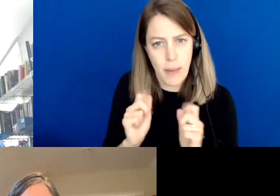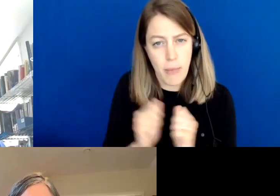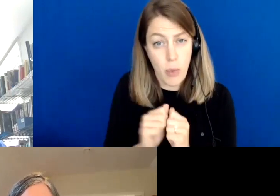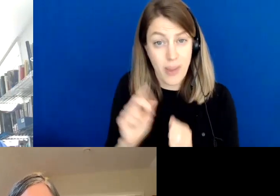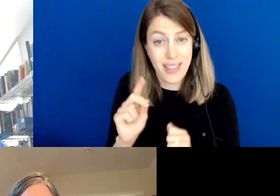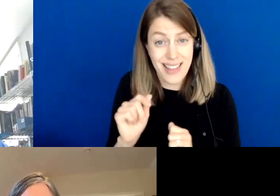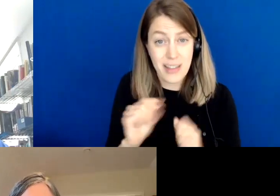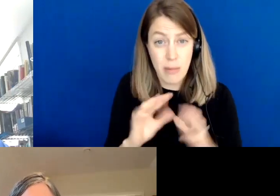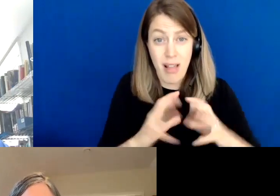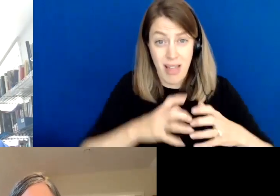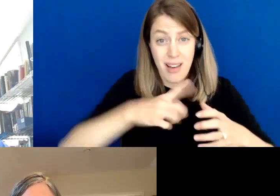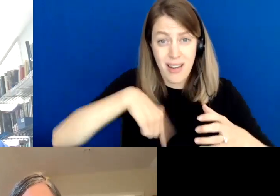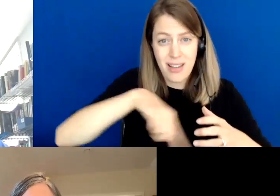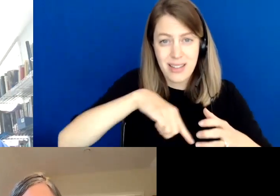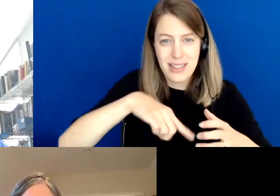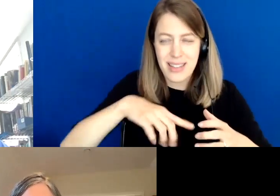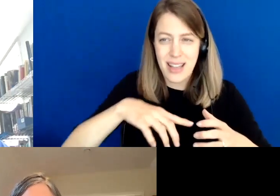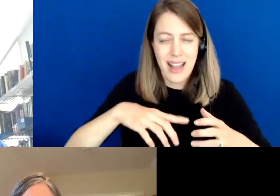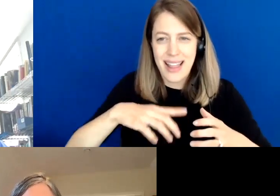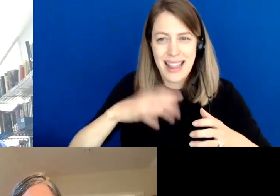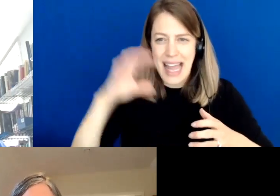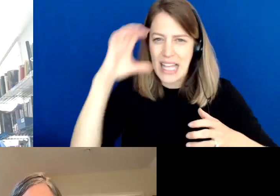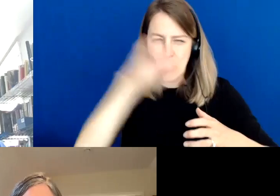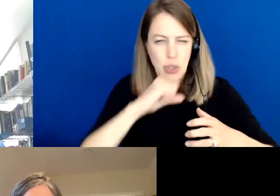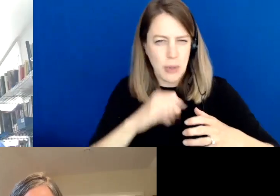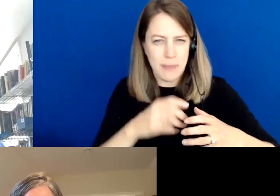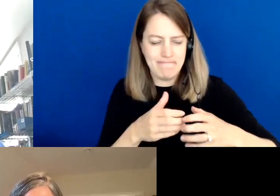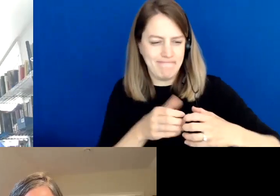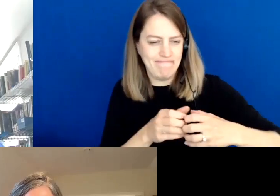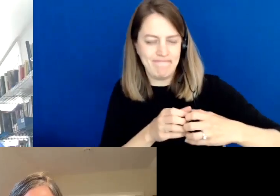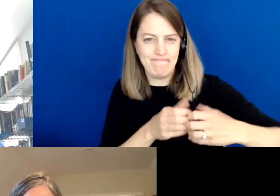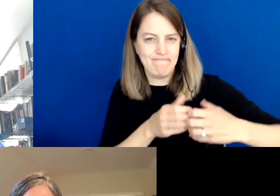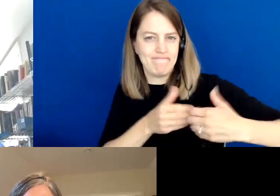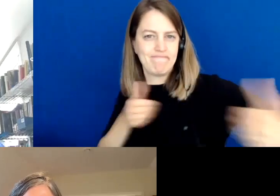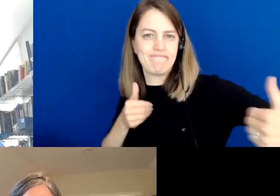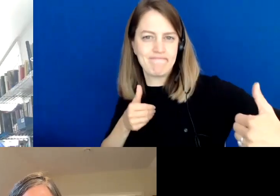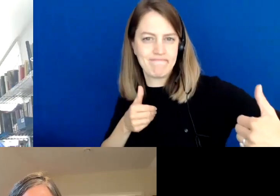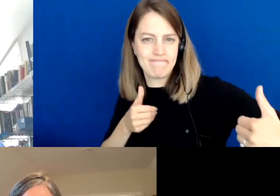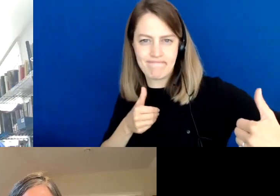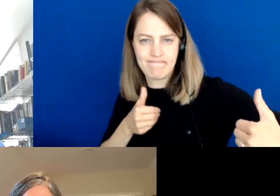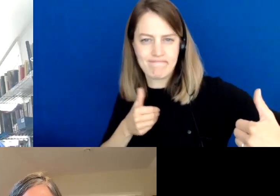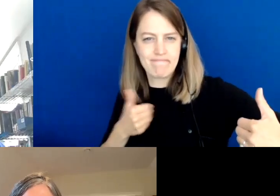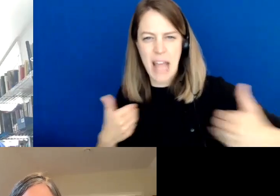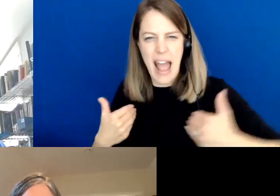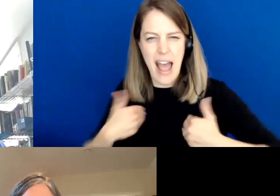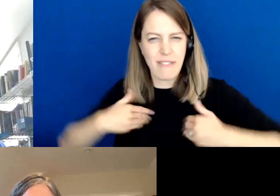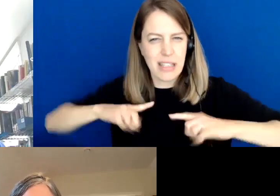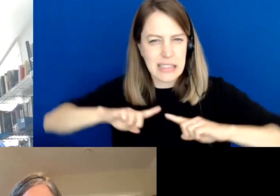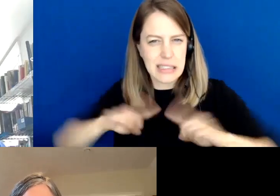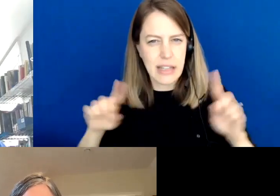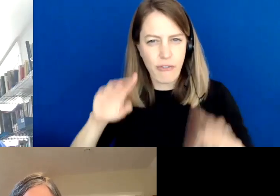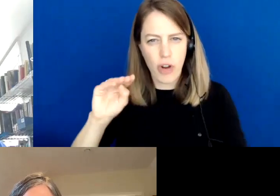devoid of the same legal but also moral and ethical protections